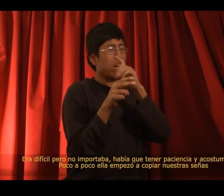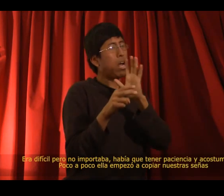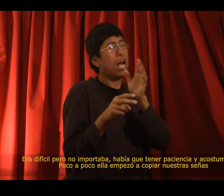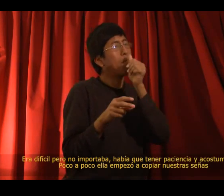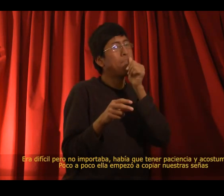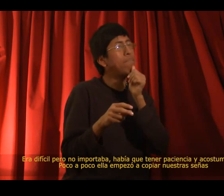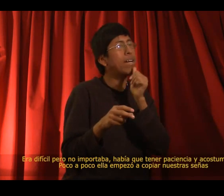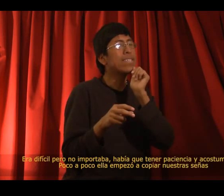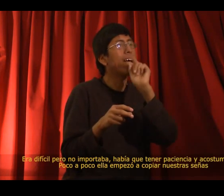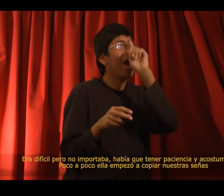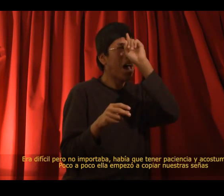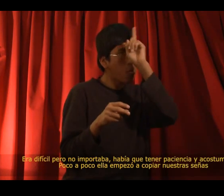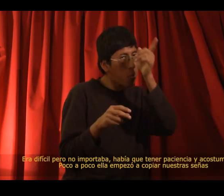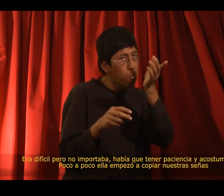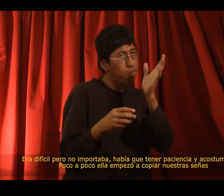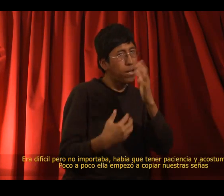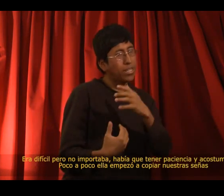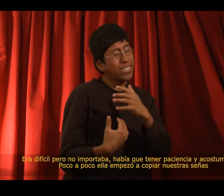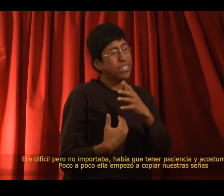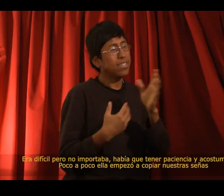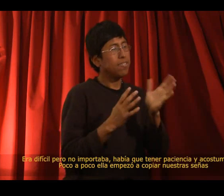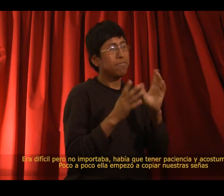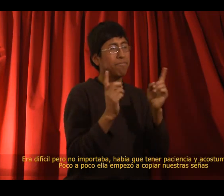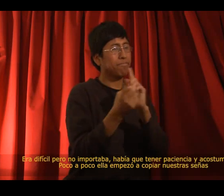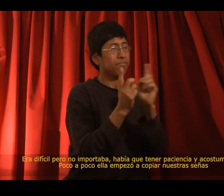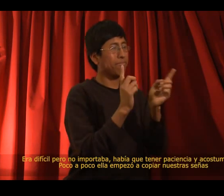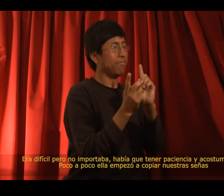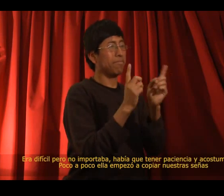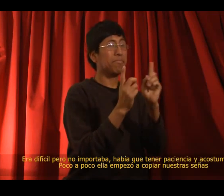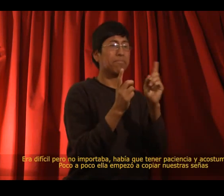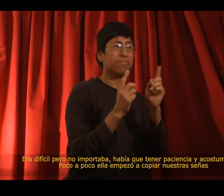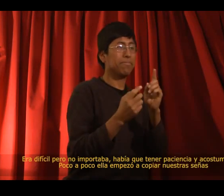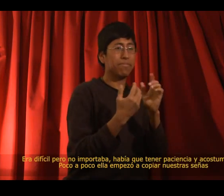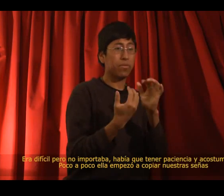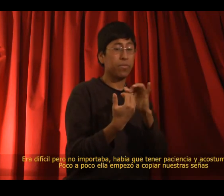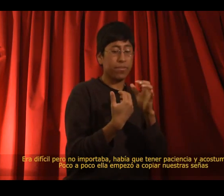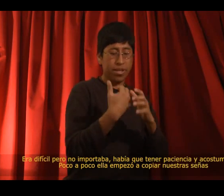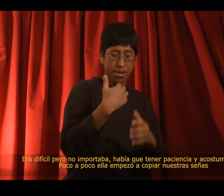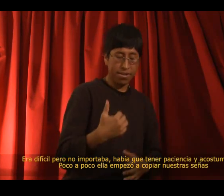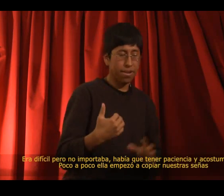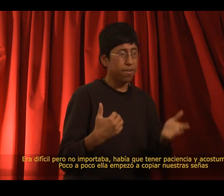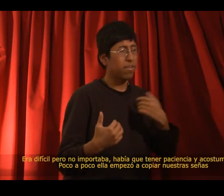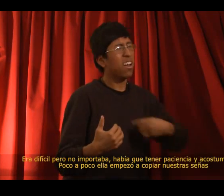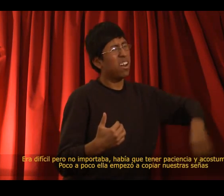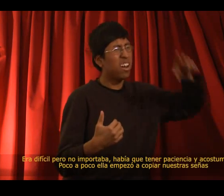Communication with her was difficult but that didn’t matter because we were patient.